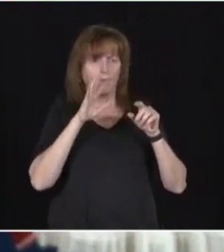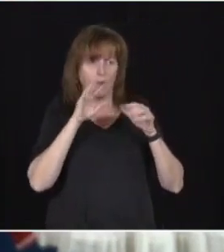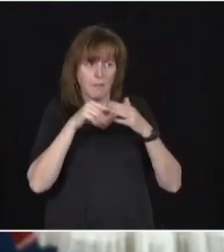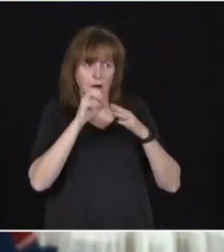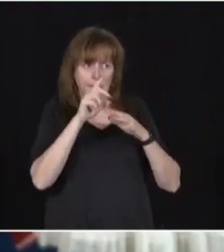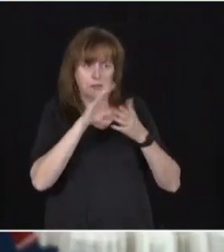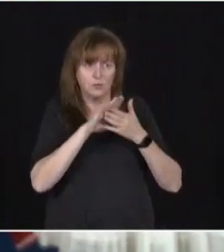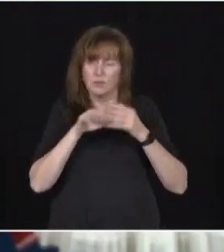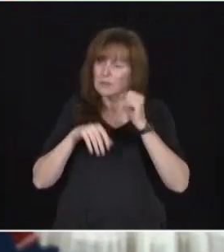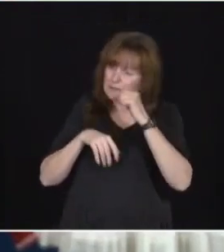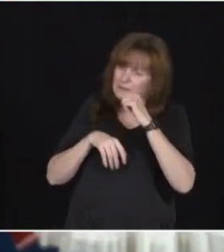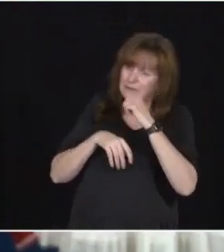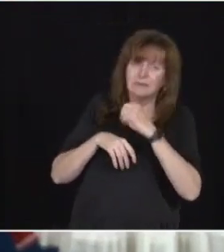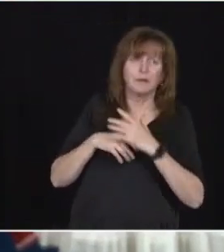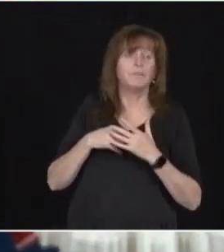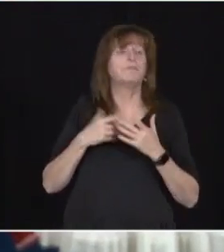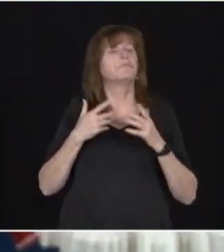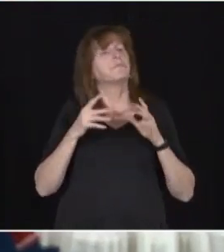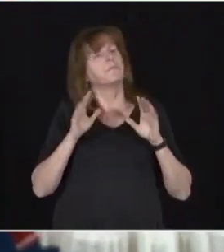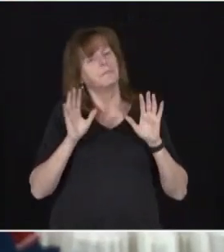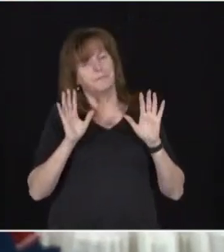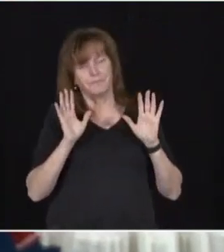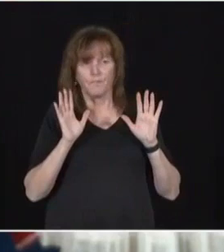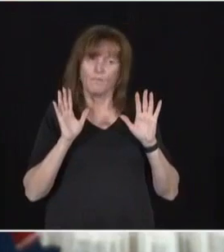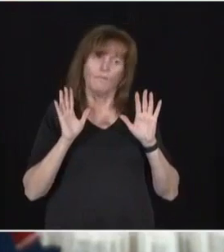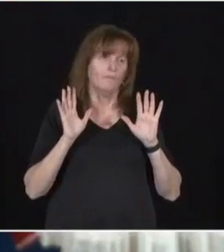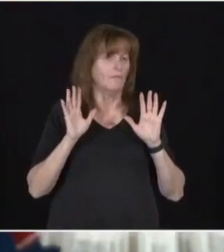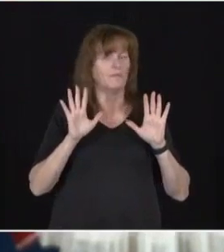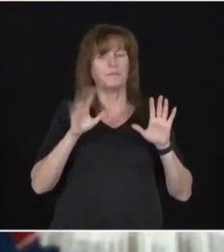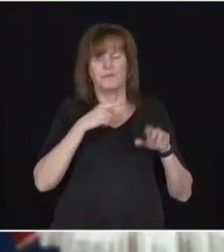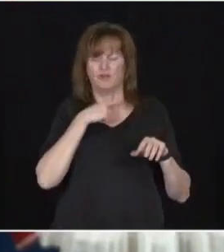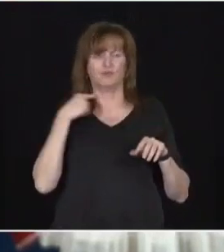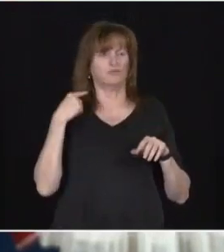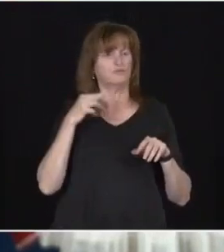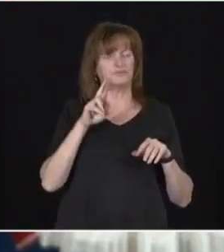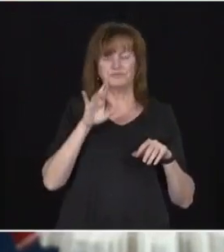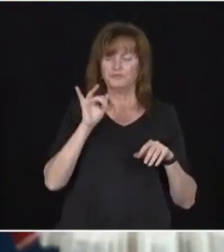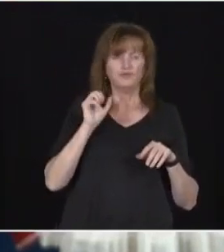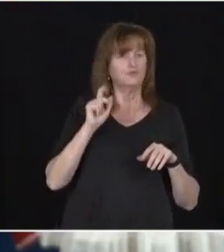I'm just not going to chance it. When it comes to our kids.